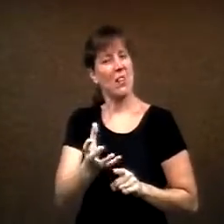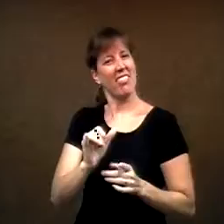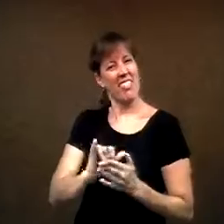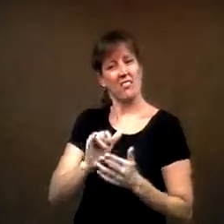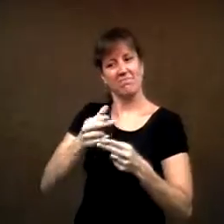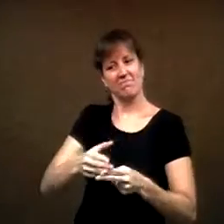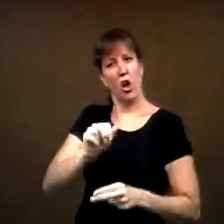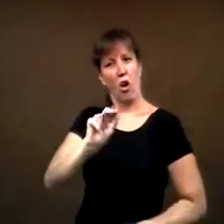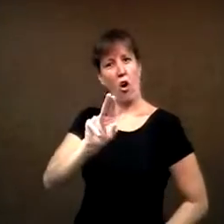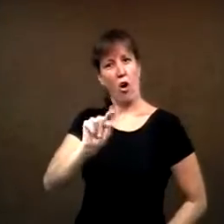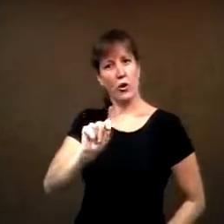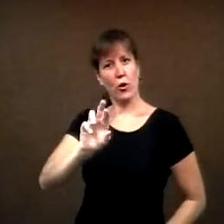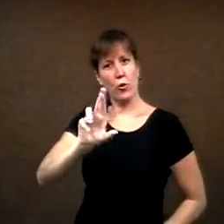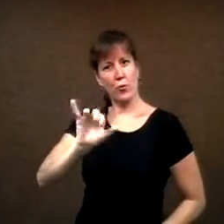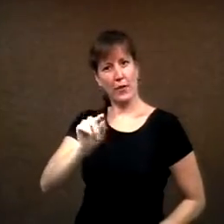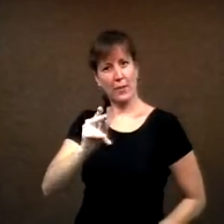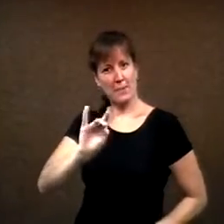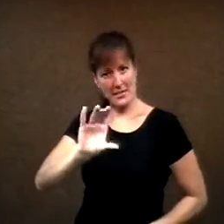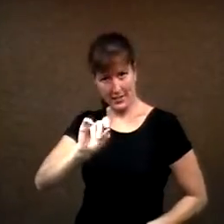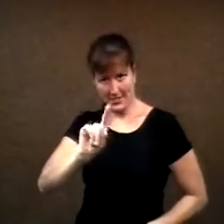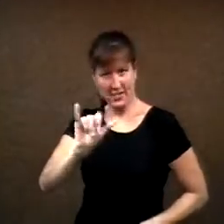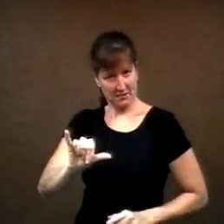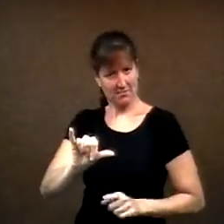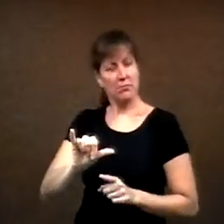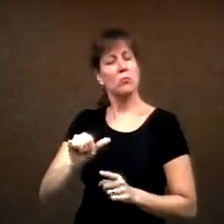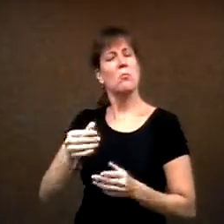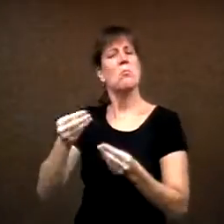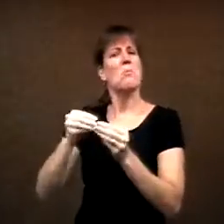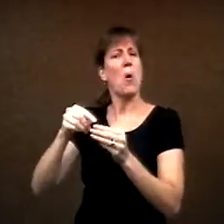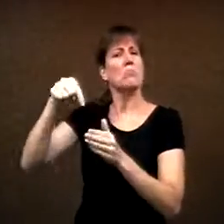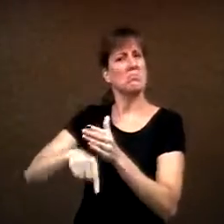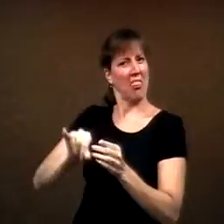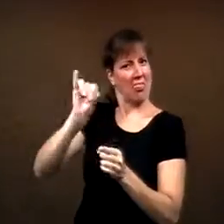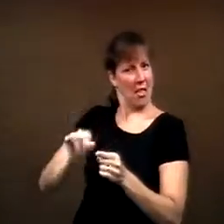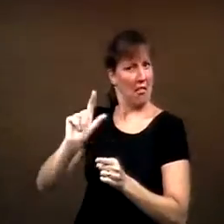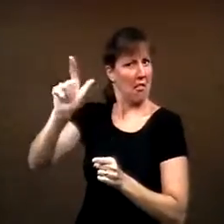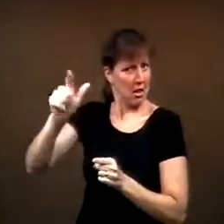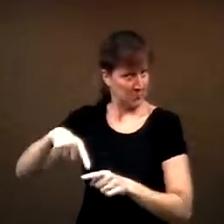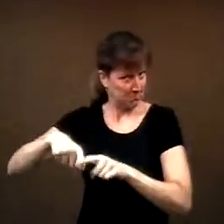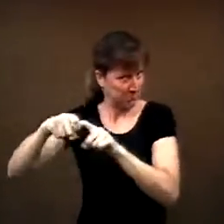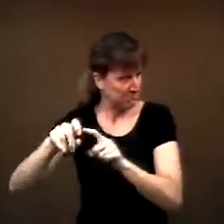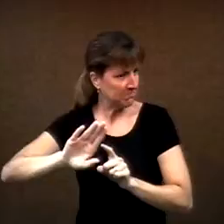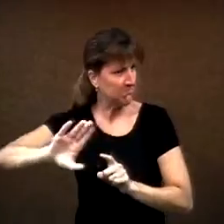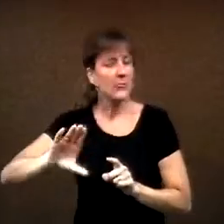Cardiovascular cells are also able to stimulate adjacent cells.